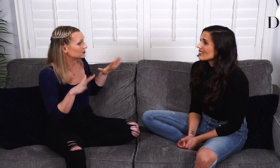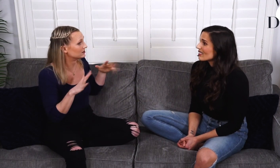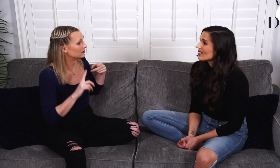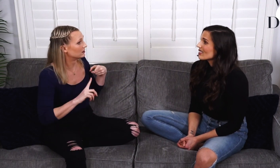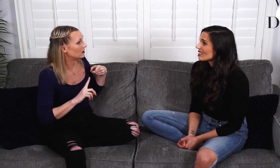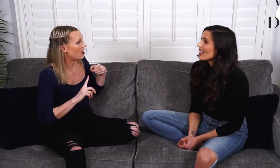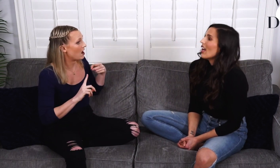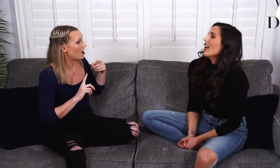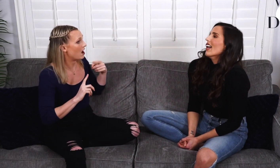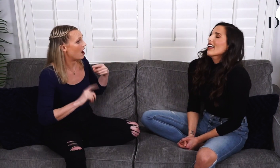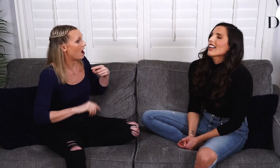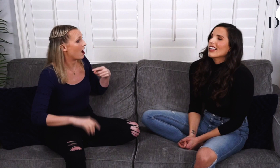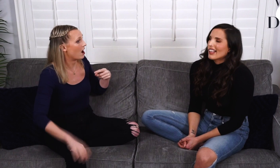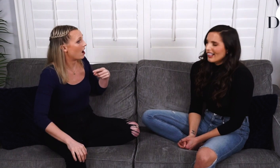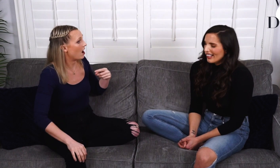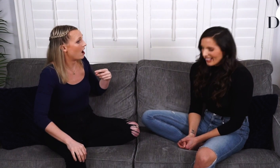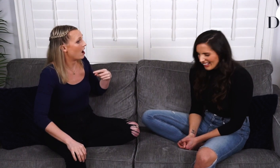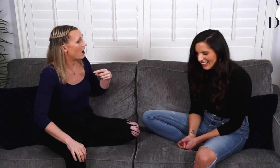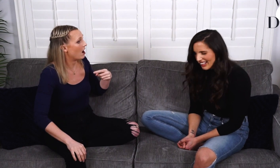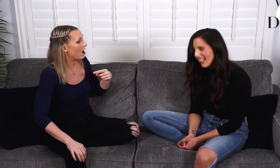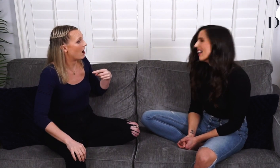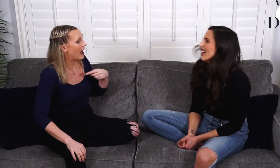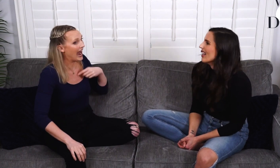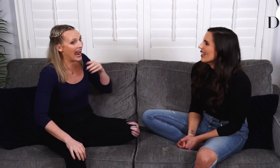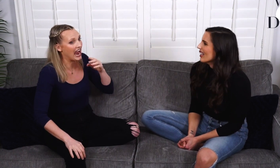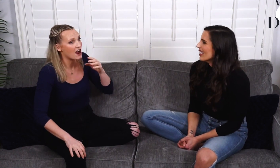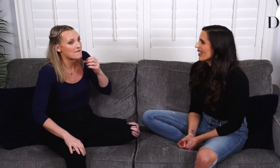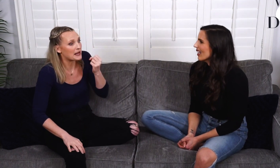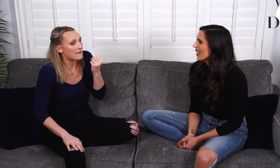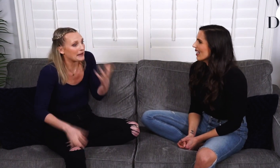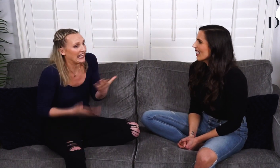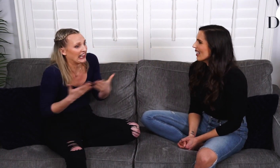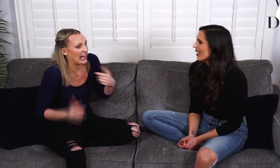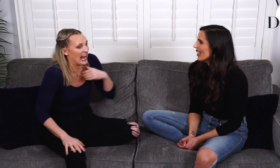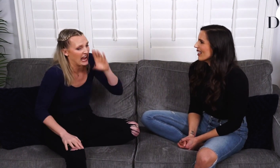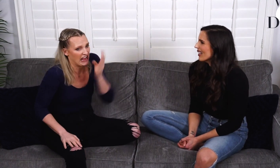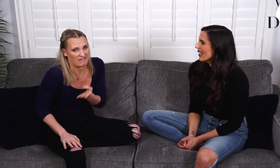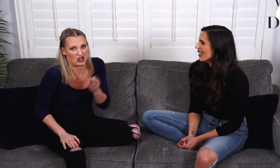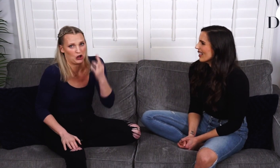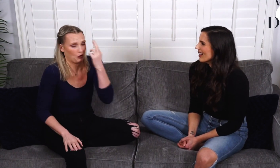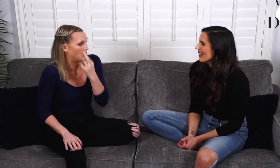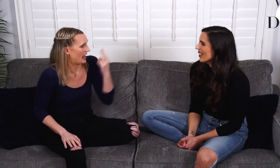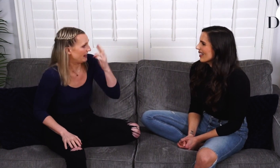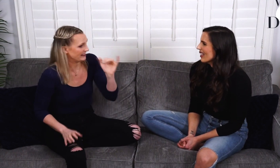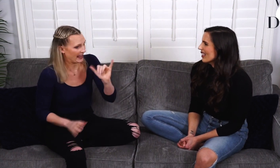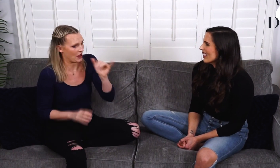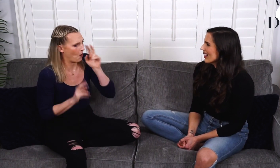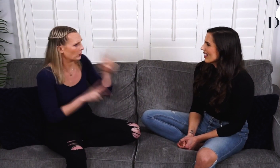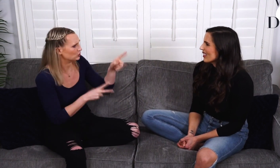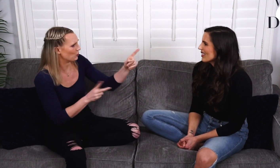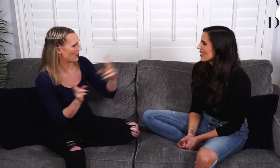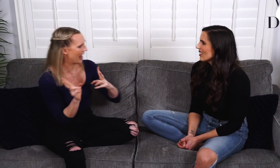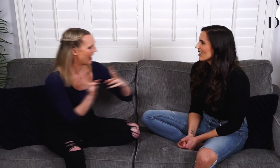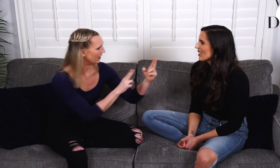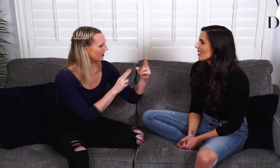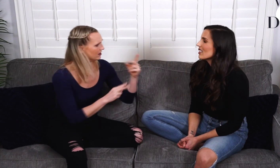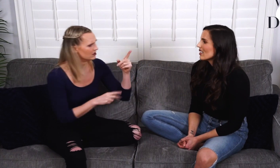much about sound. I mean, there's so many things that I did not realize I watching you edit. You